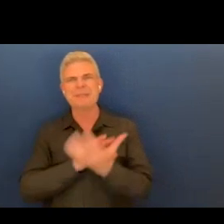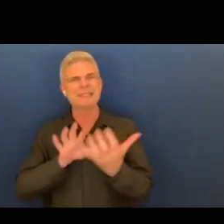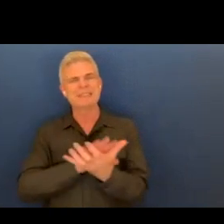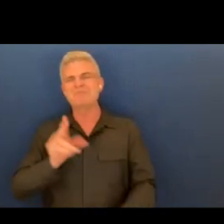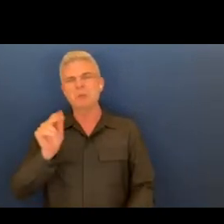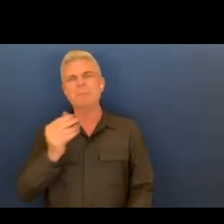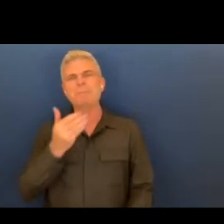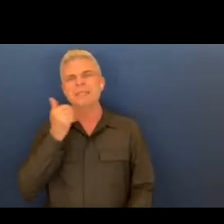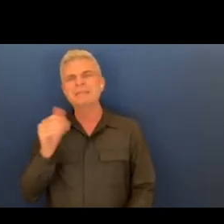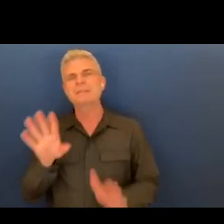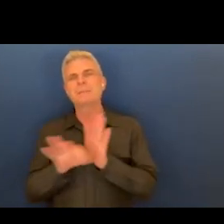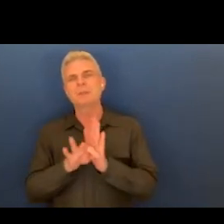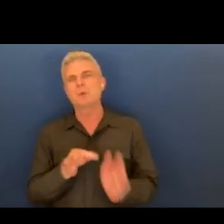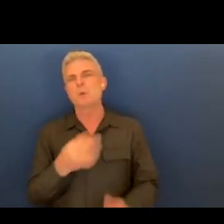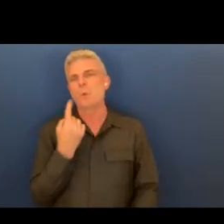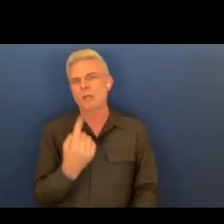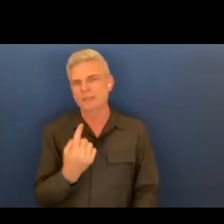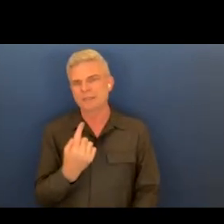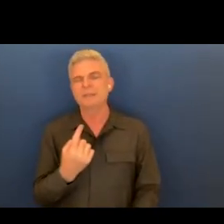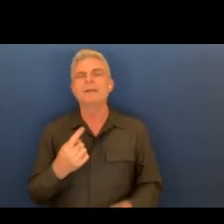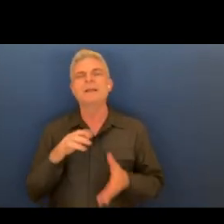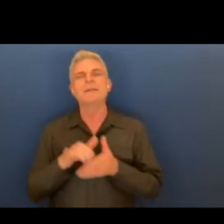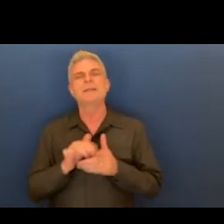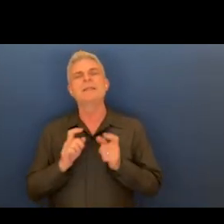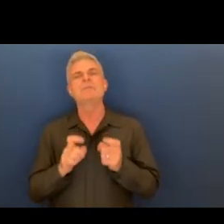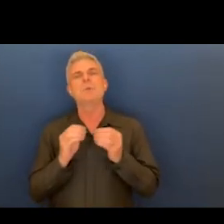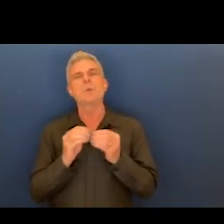saying that sticking to one or the other gives a more